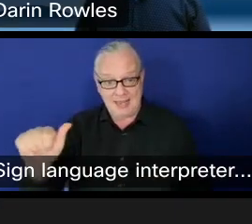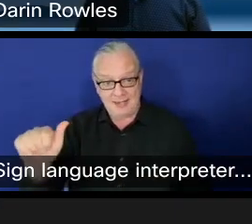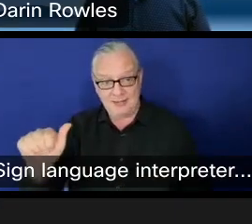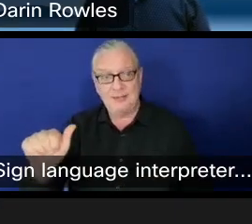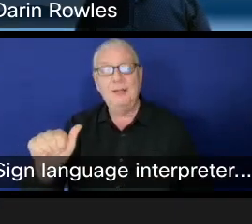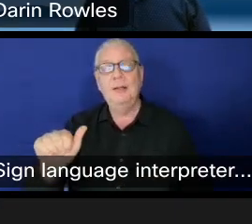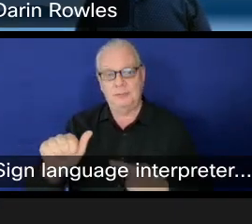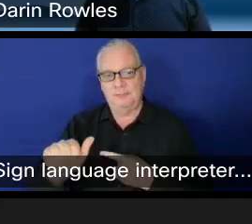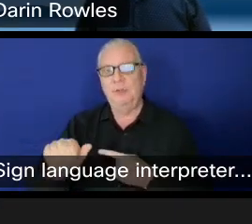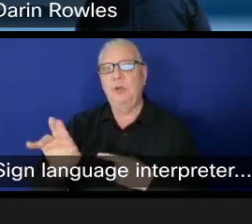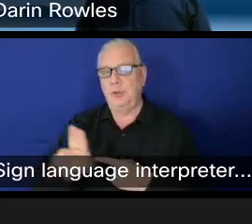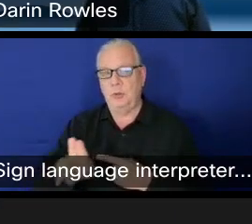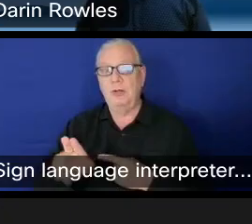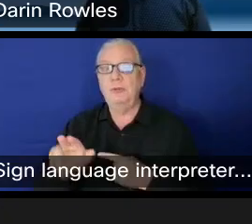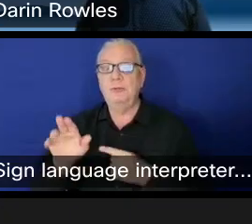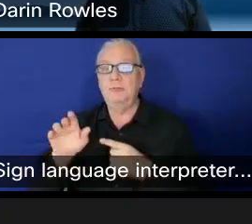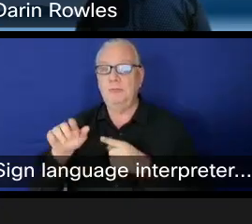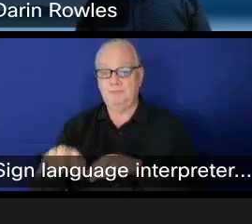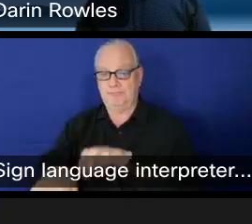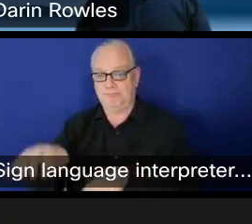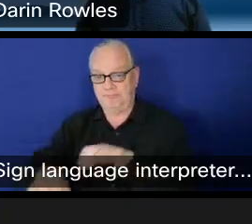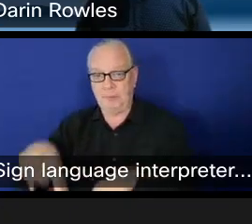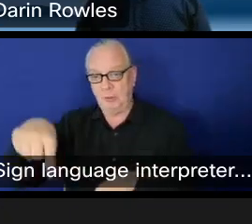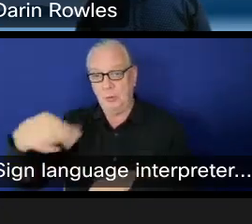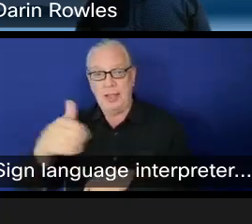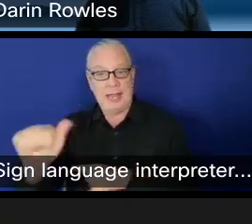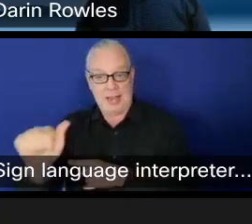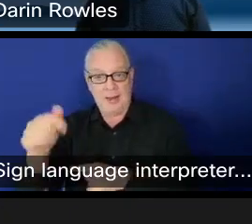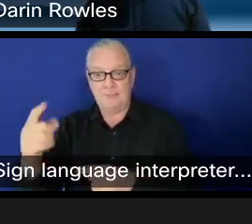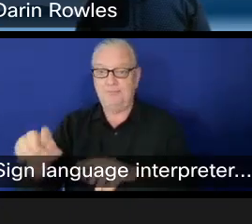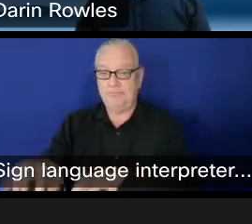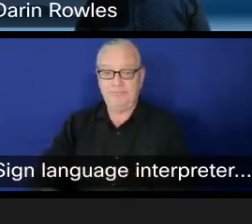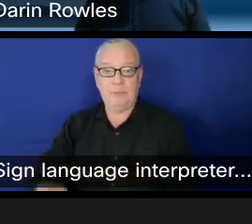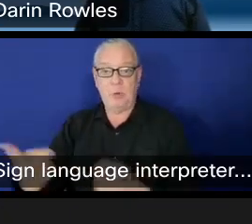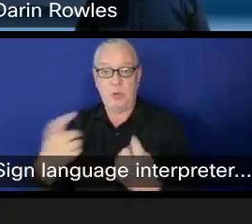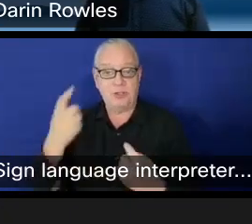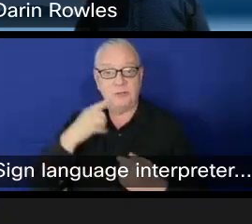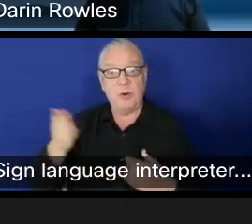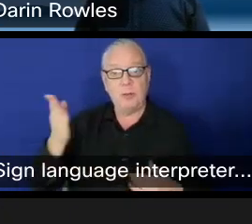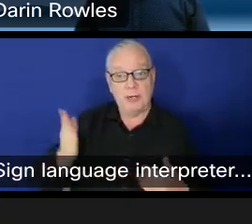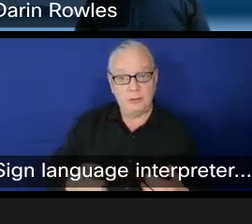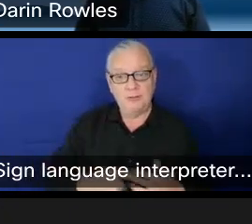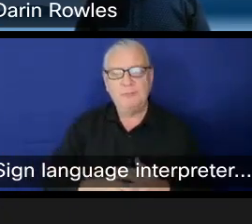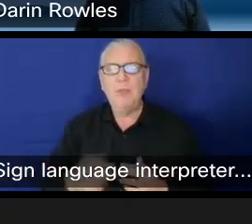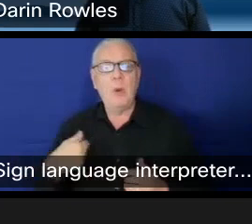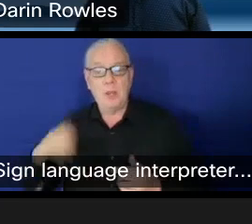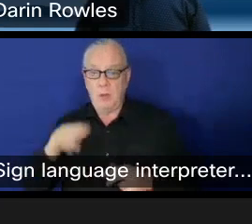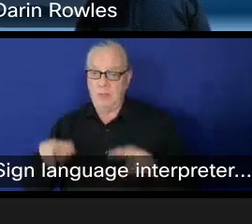used. So, please feel free to enter your questions for today's presenters. The Q&A will be monitored and questions not